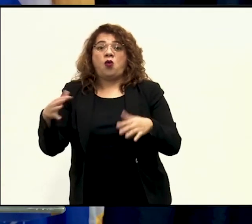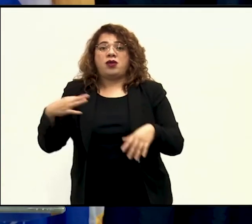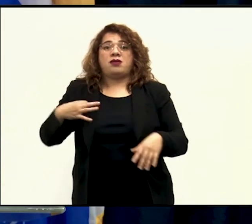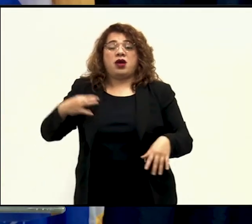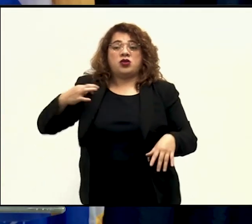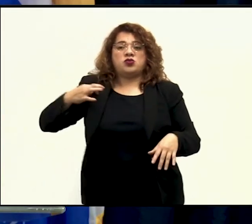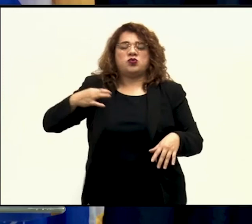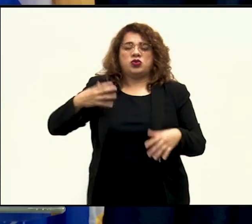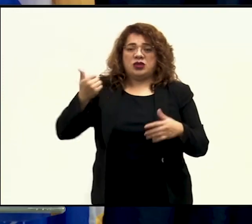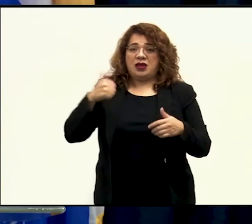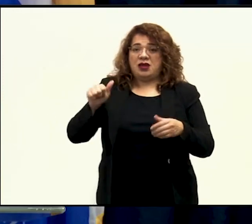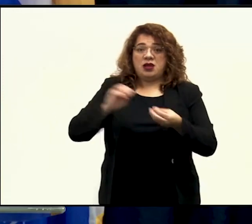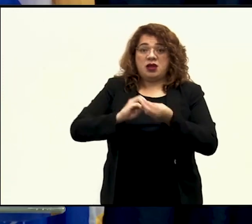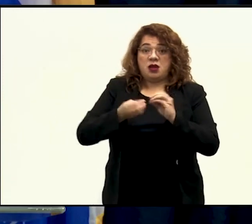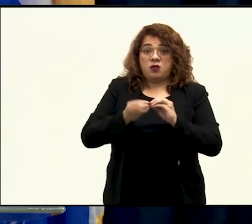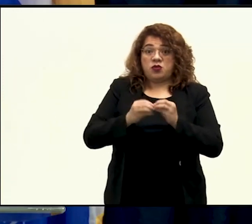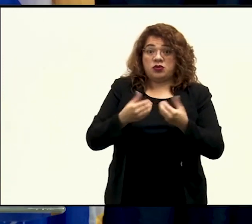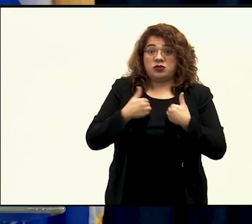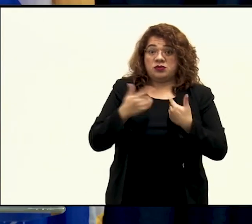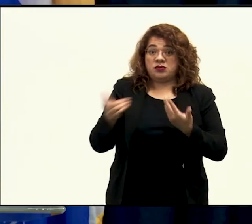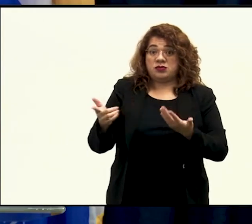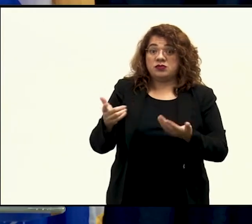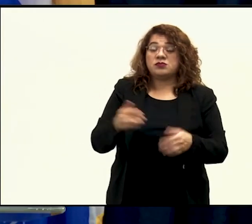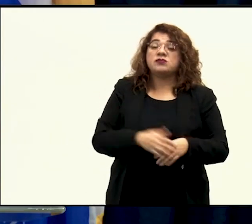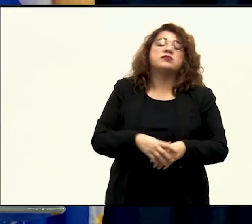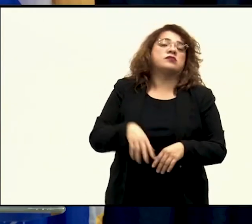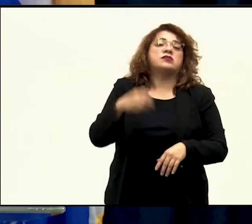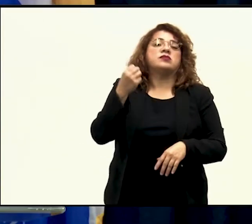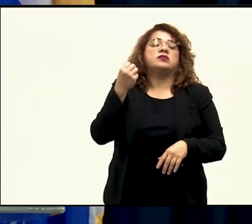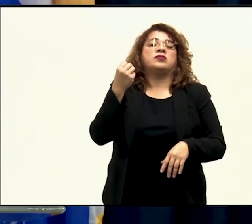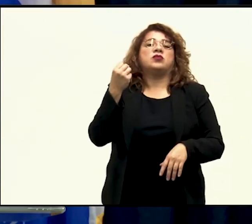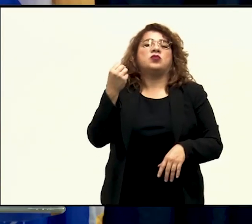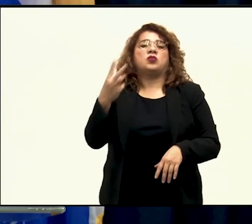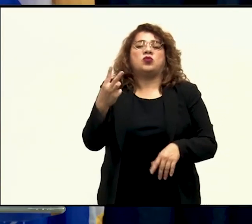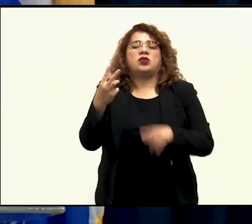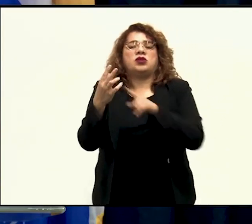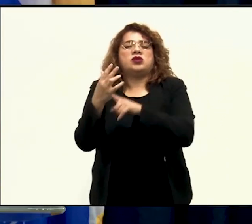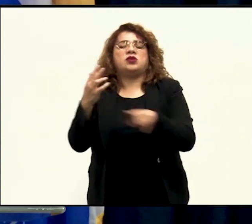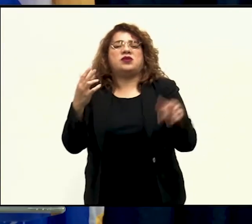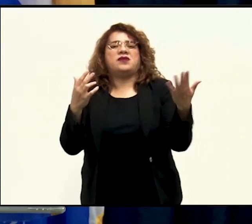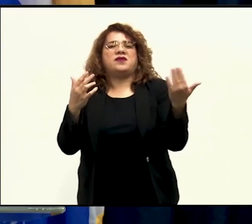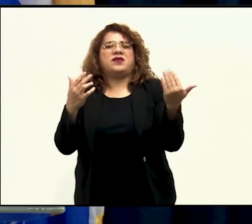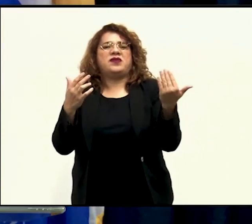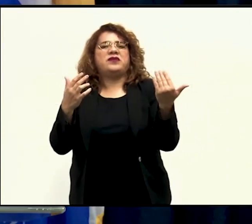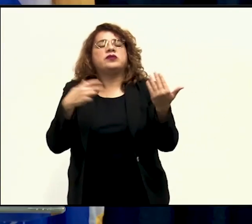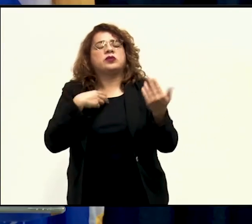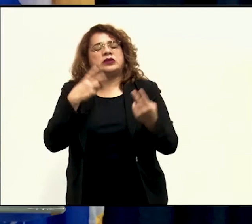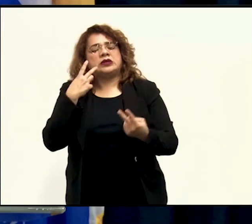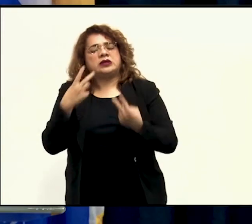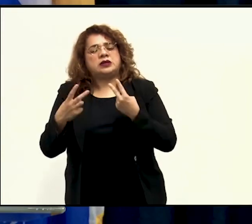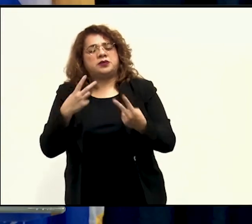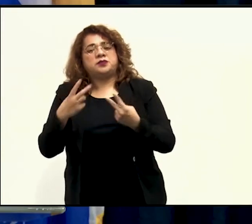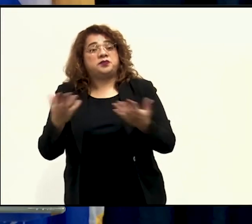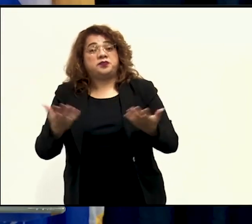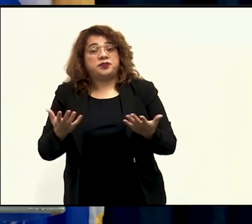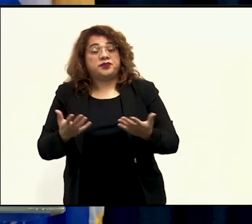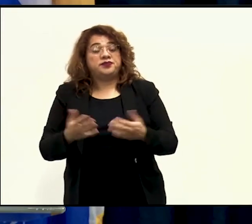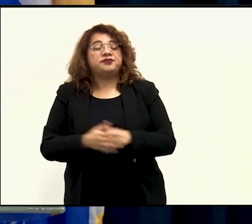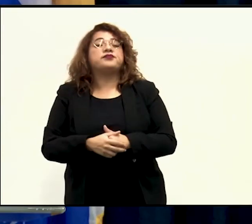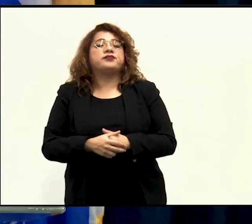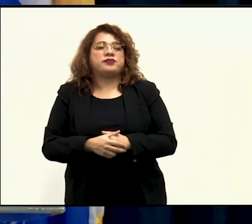Yeah so the, for our 12 to 15 year olds, we've been seeing in the last few weeks, since it